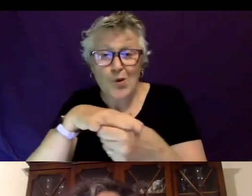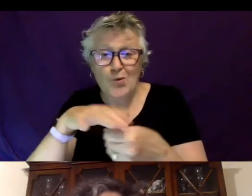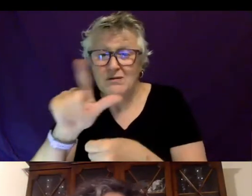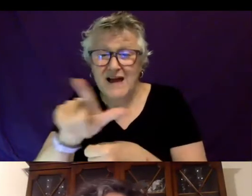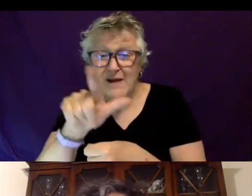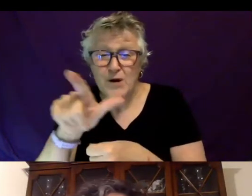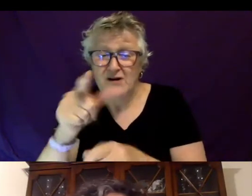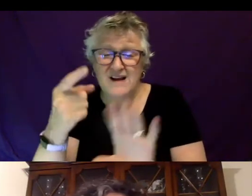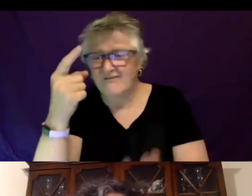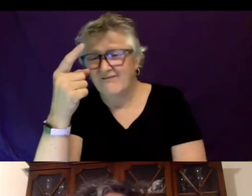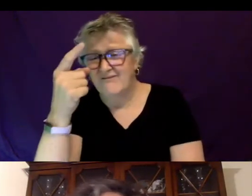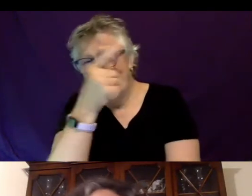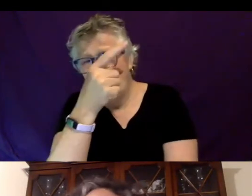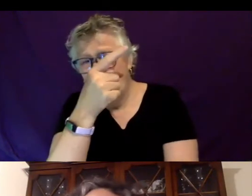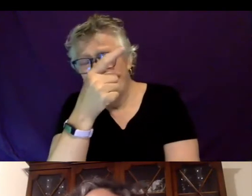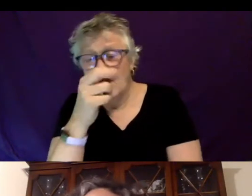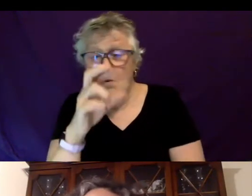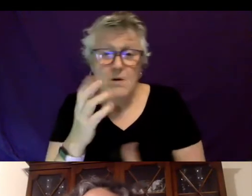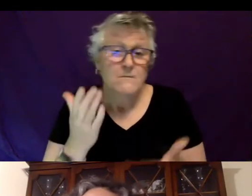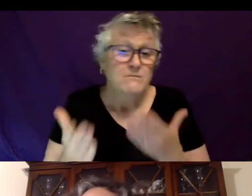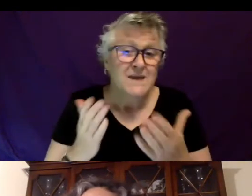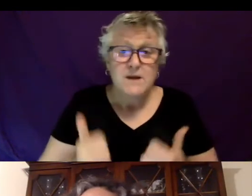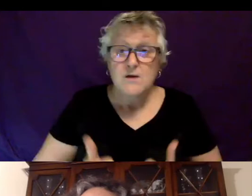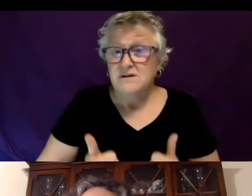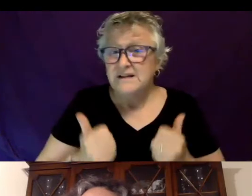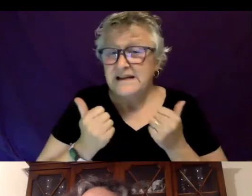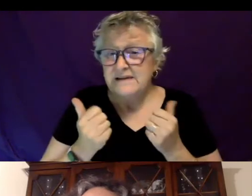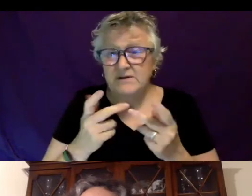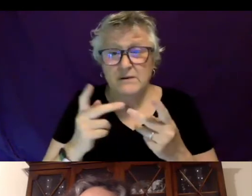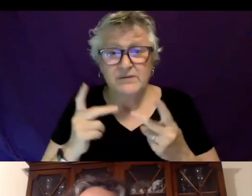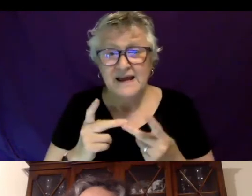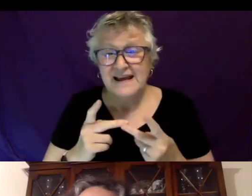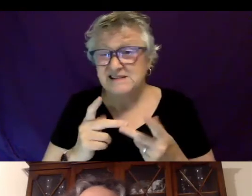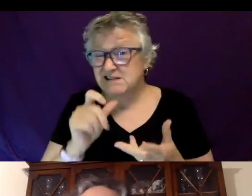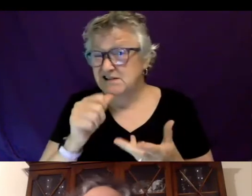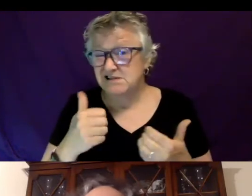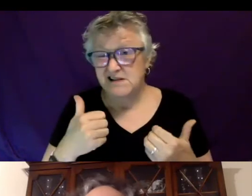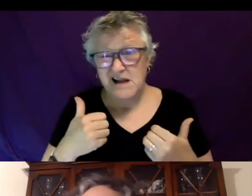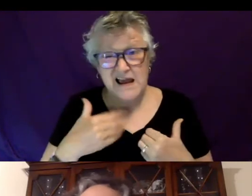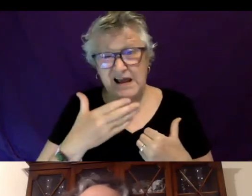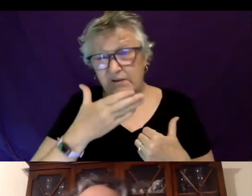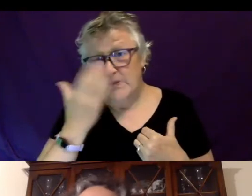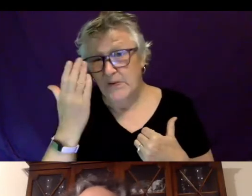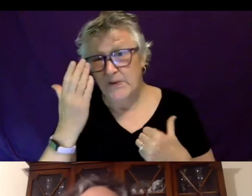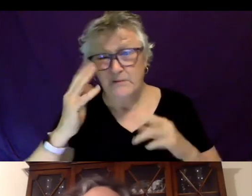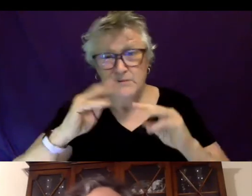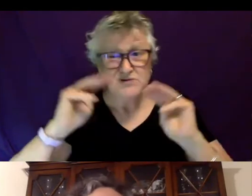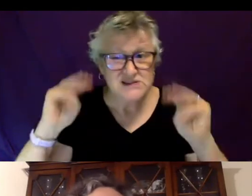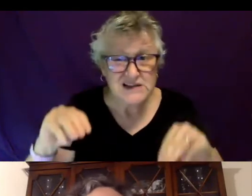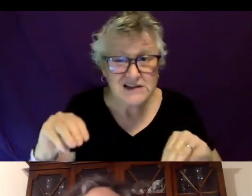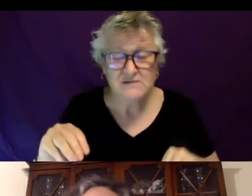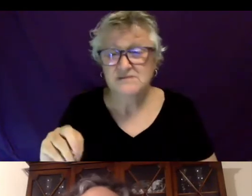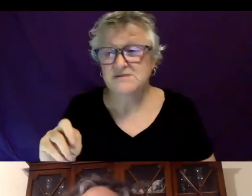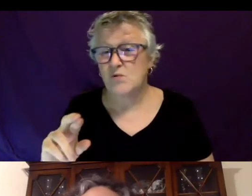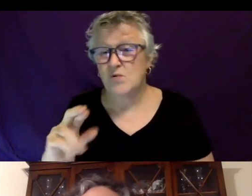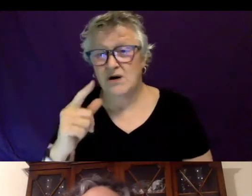or maybe you live in a place that just doesn't have museums around, or galleries. I mean, all these places where artists show.